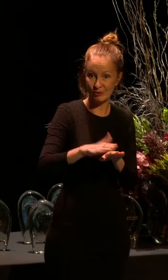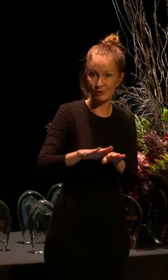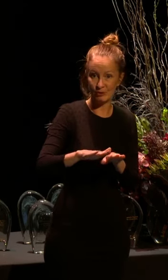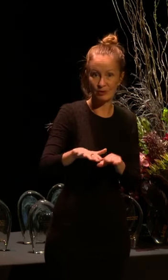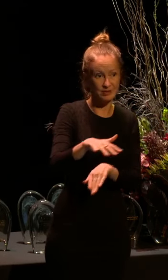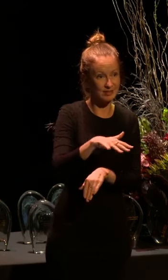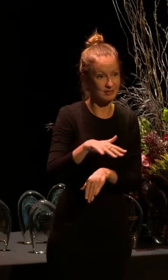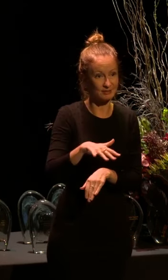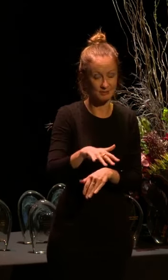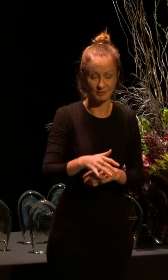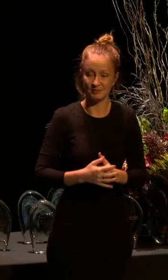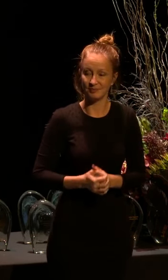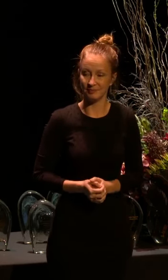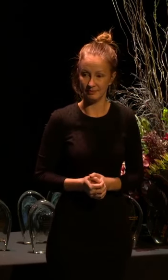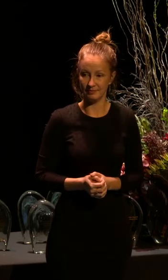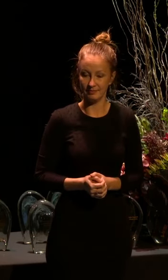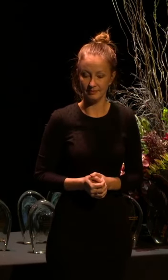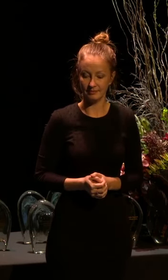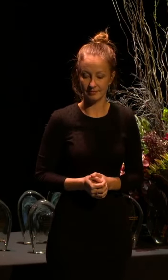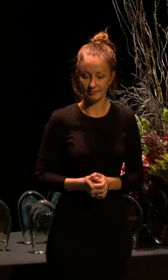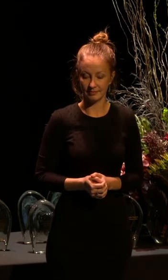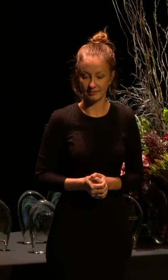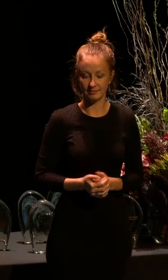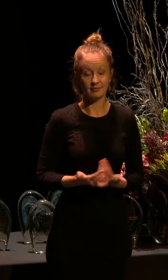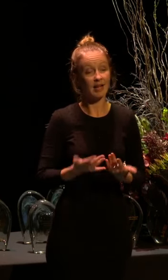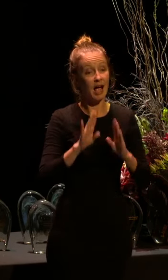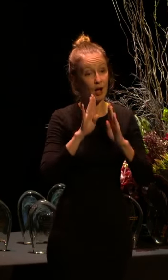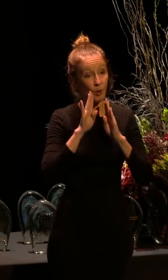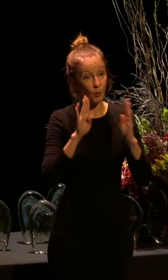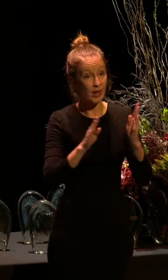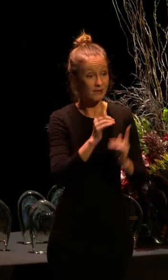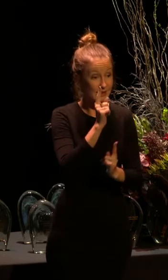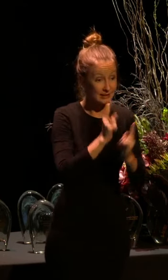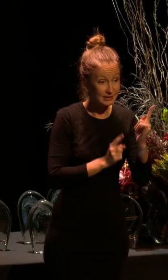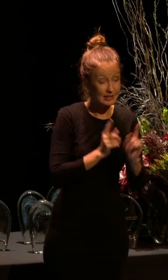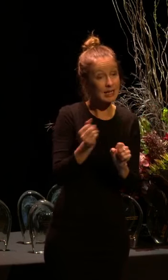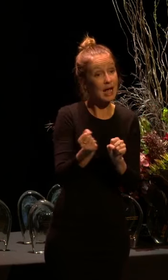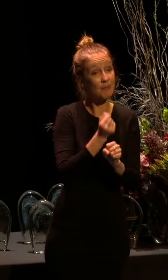A wonderful city is made up of wonderful places, which inspire wonderful stories.